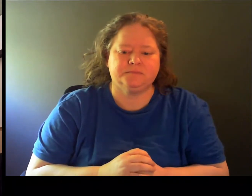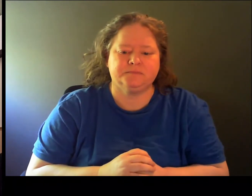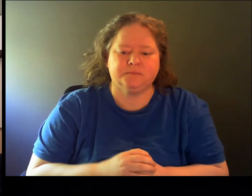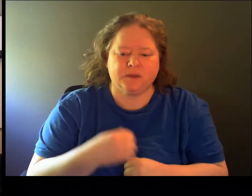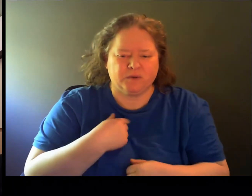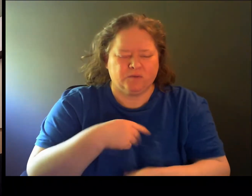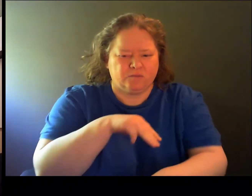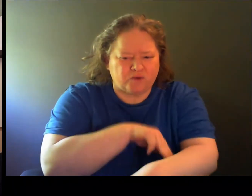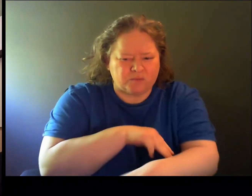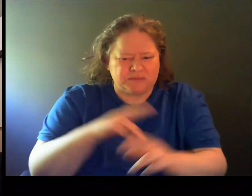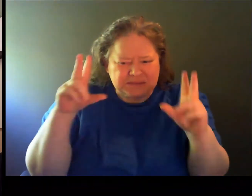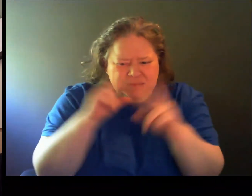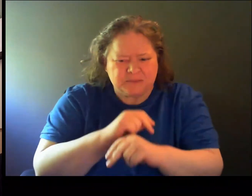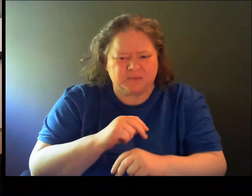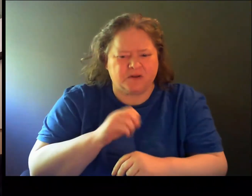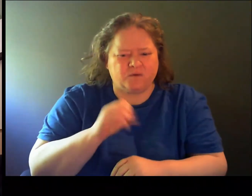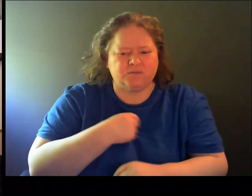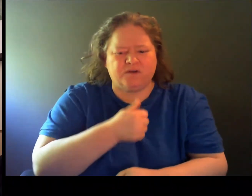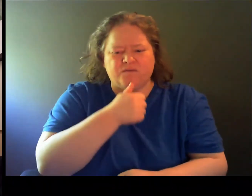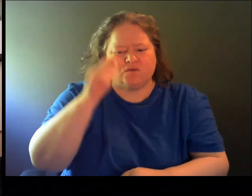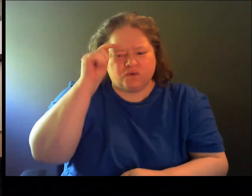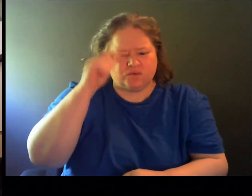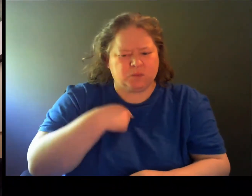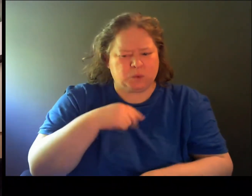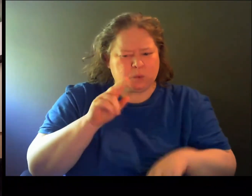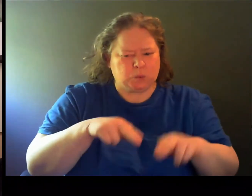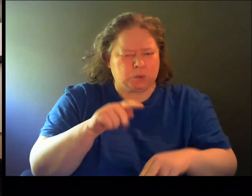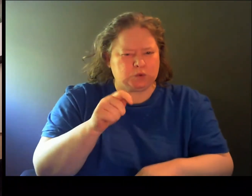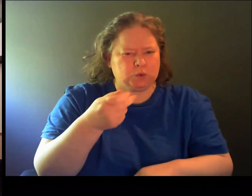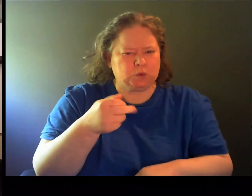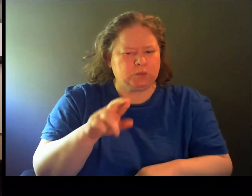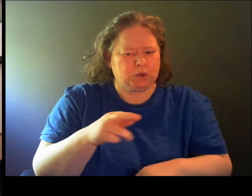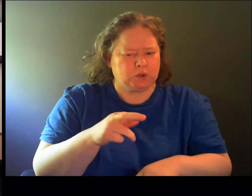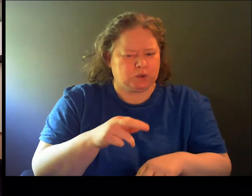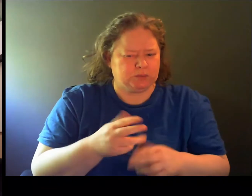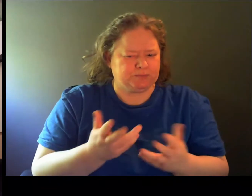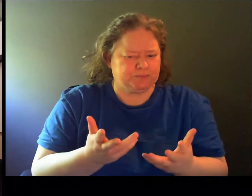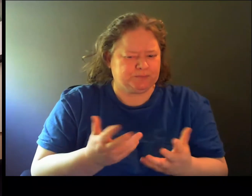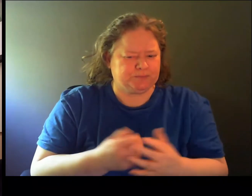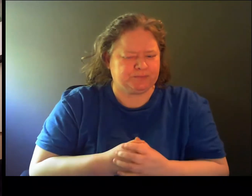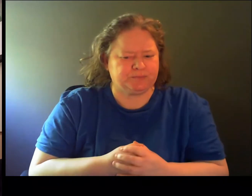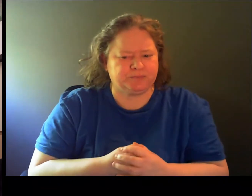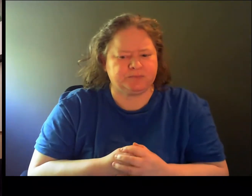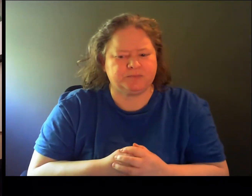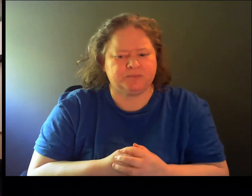I’ve had problems sleeping and, of course, my first thought is, “I’ve got new tumors”.